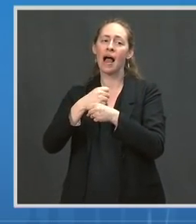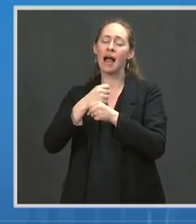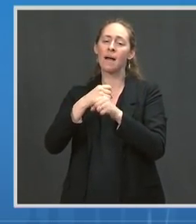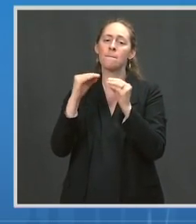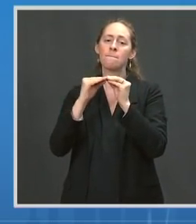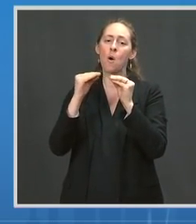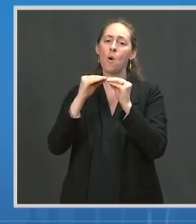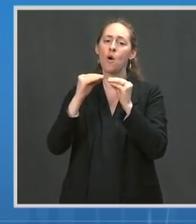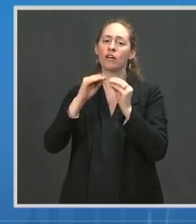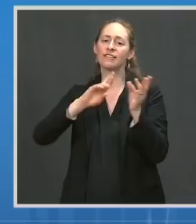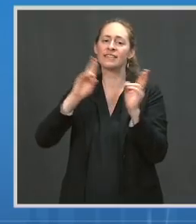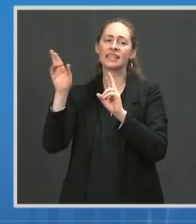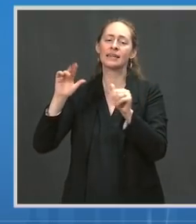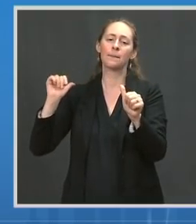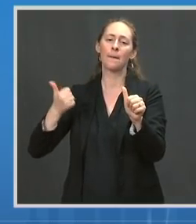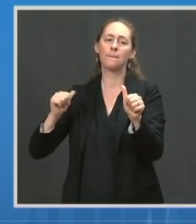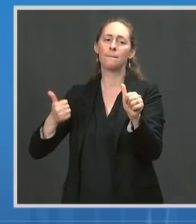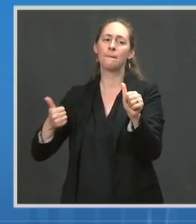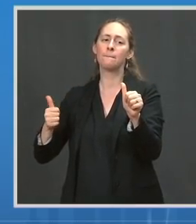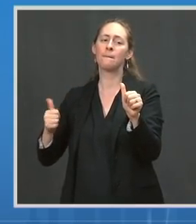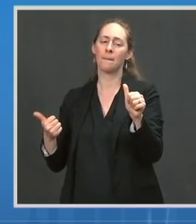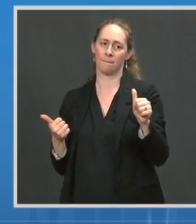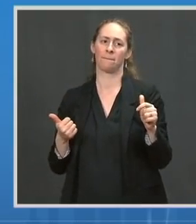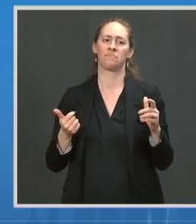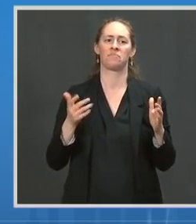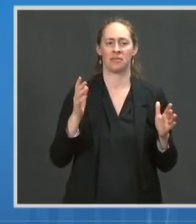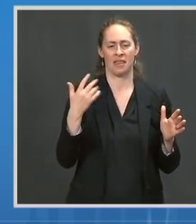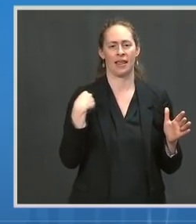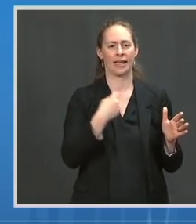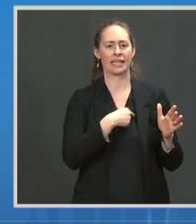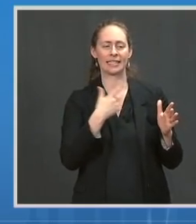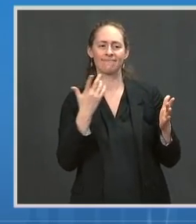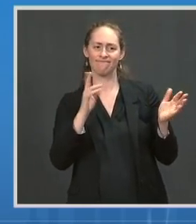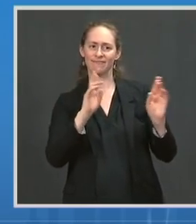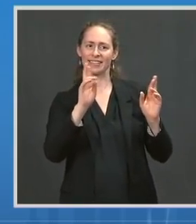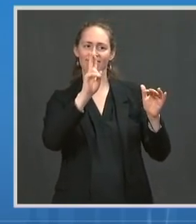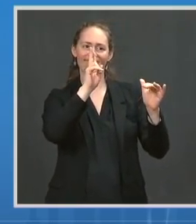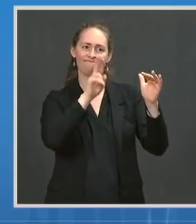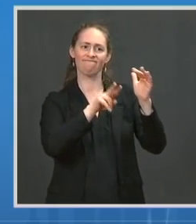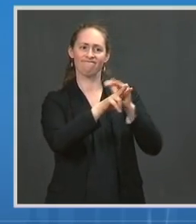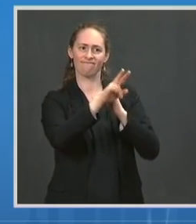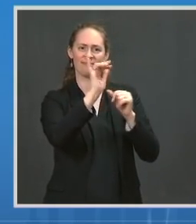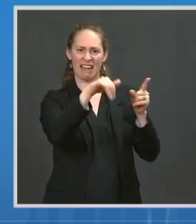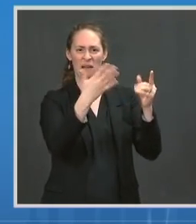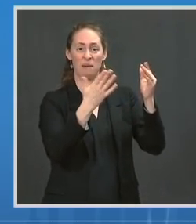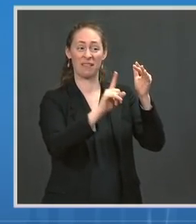we very much have scenarios like that in mind, as well as, obviously, vaccinating our teens and our children.